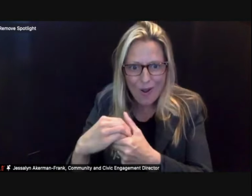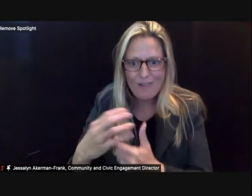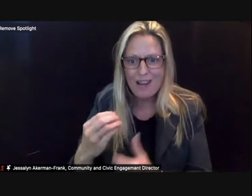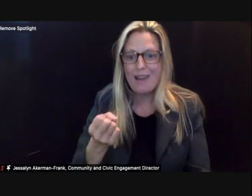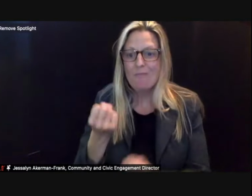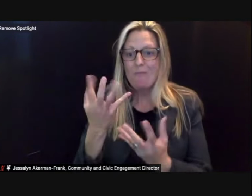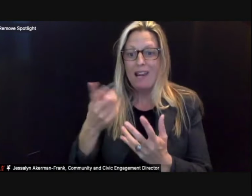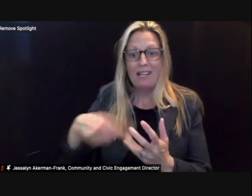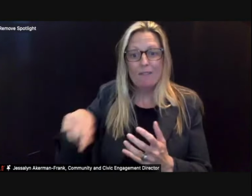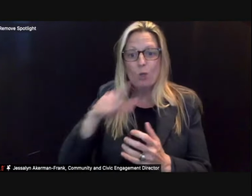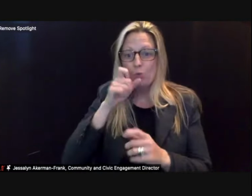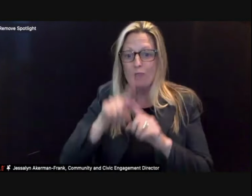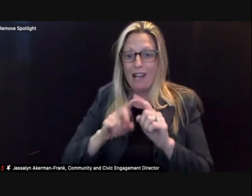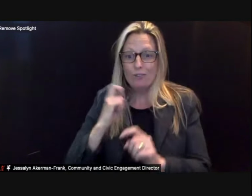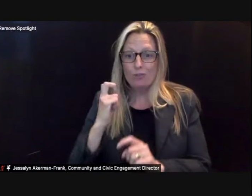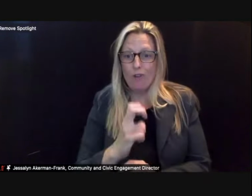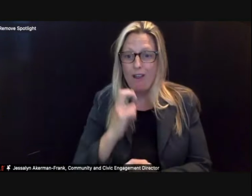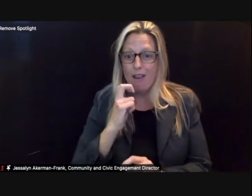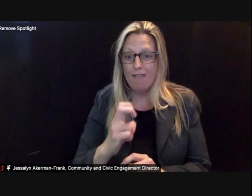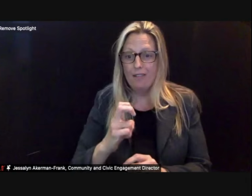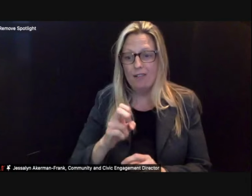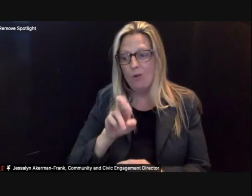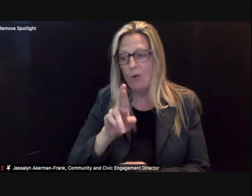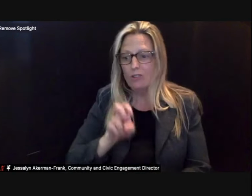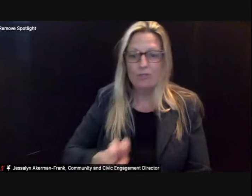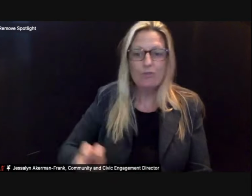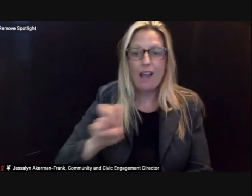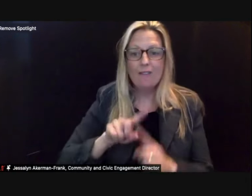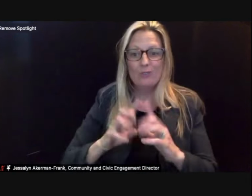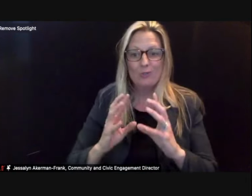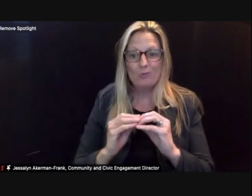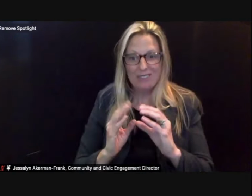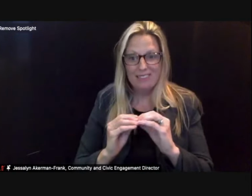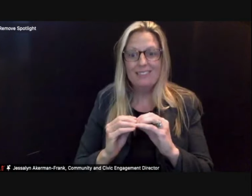We understand it was beneficial for making sure that all could participate remotely,